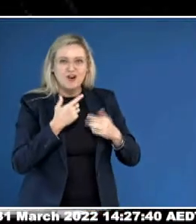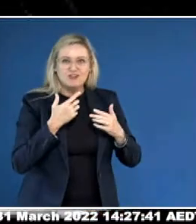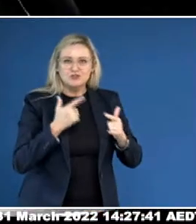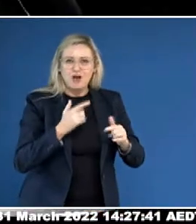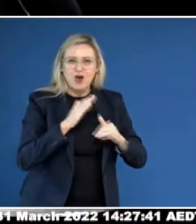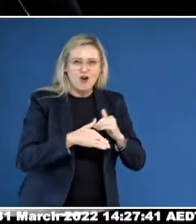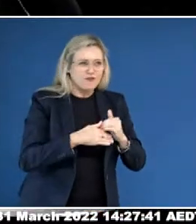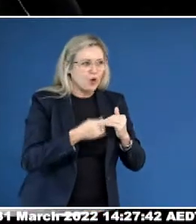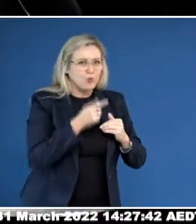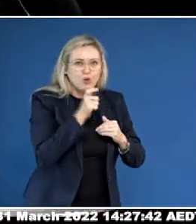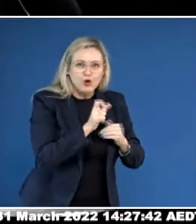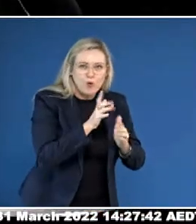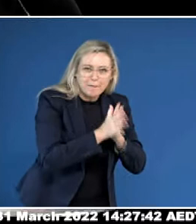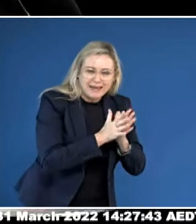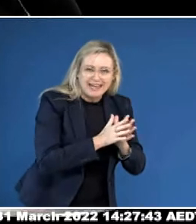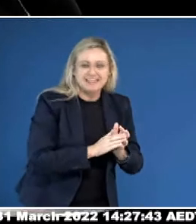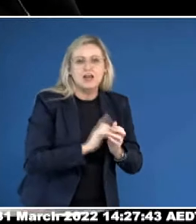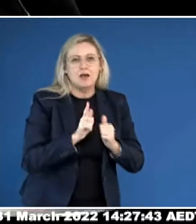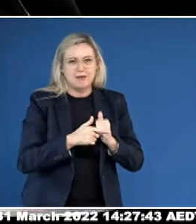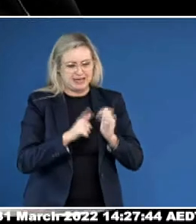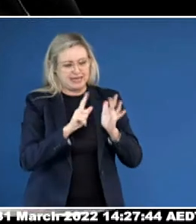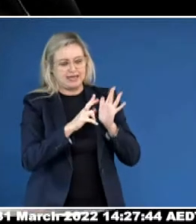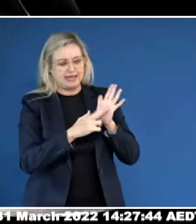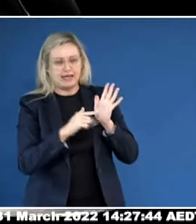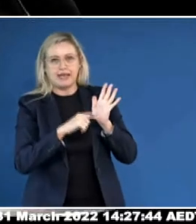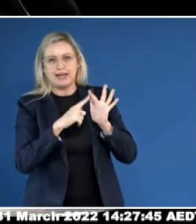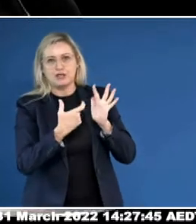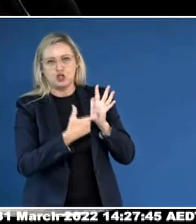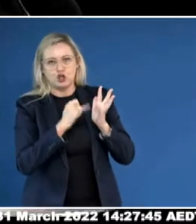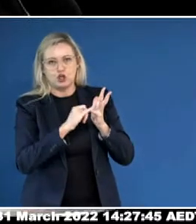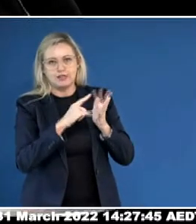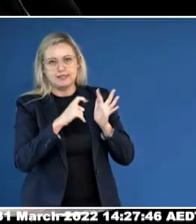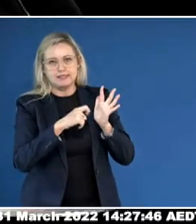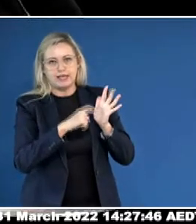defining intersectionality because it is quite a common term that's used in mainstream